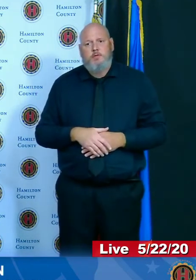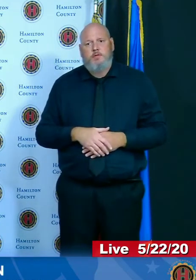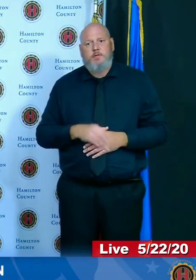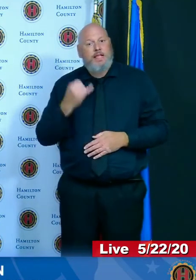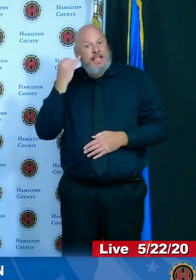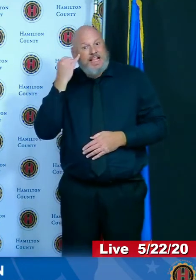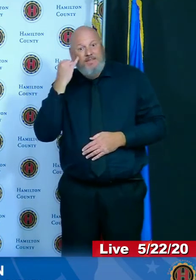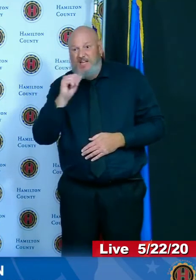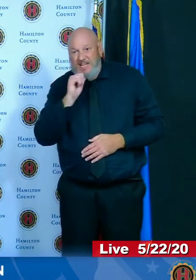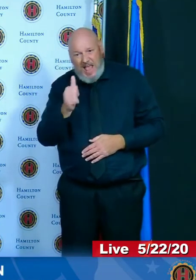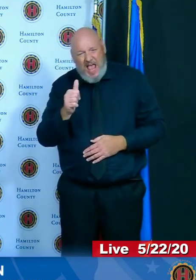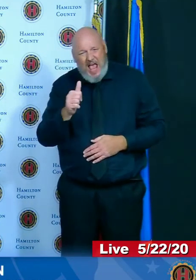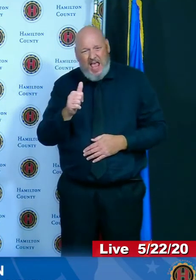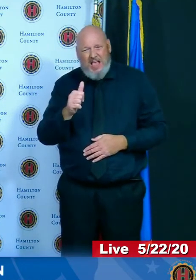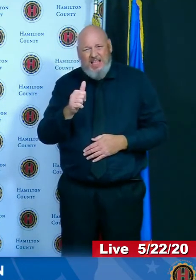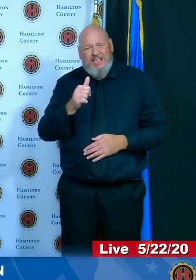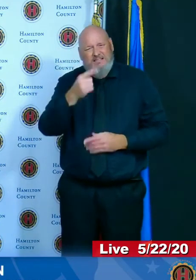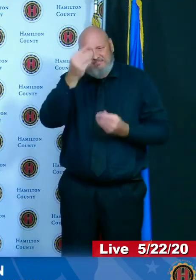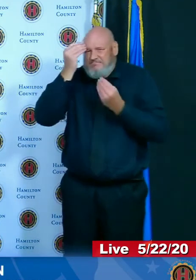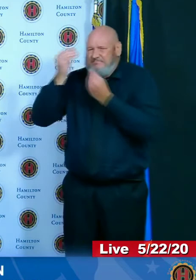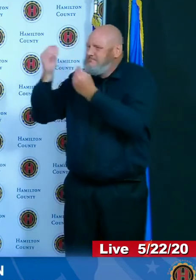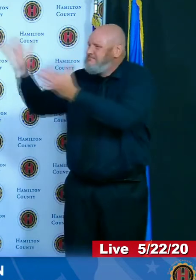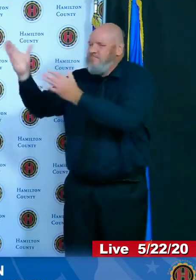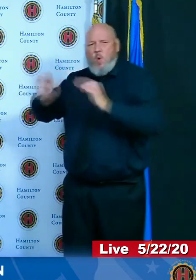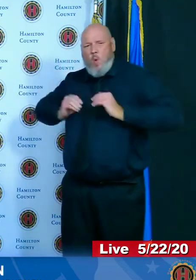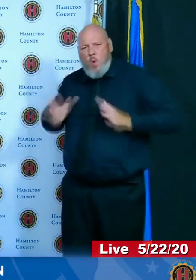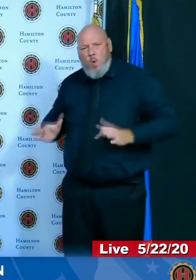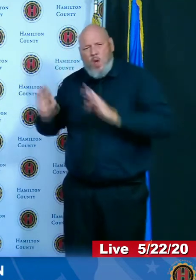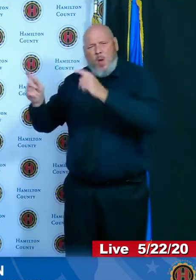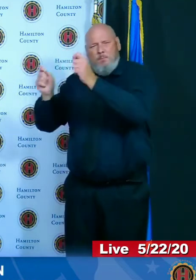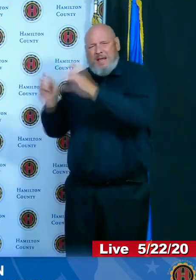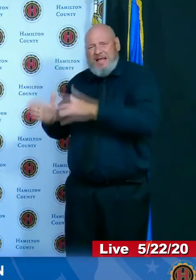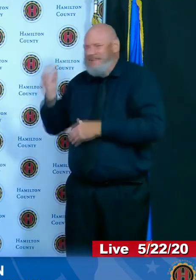hopefully this will encourage all businesses to play on the same late